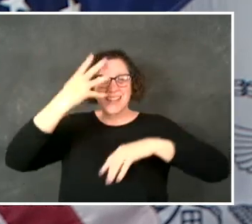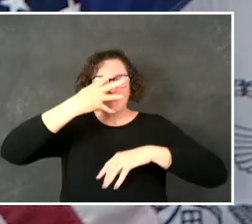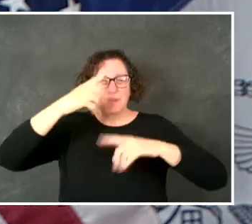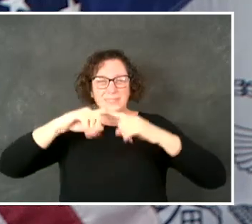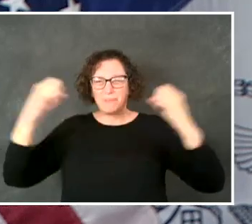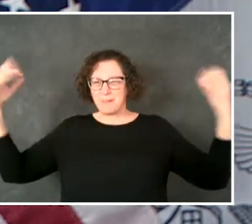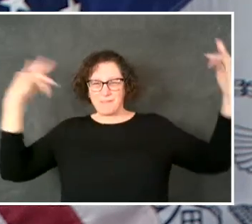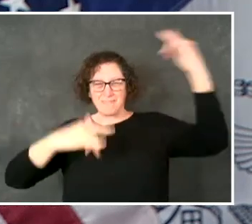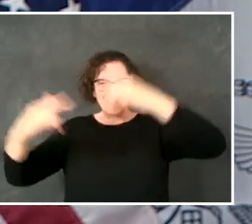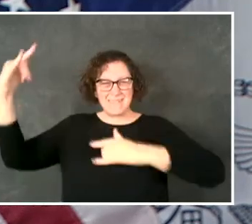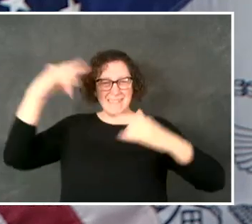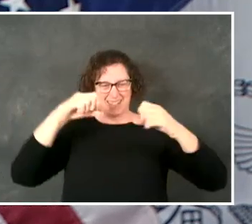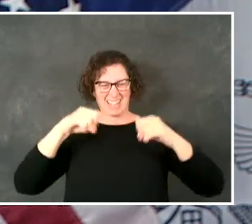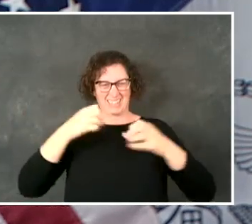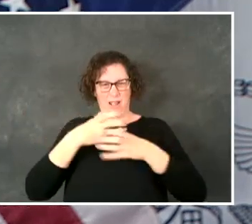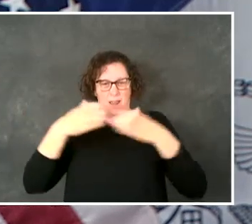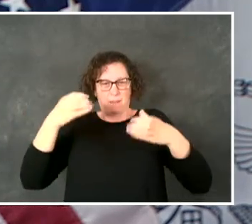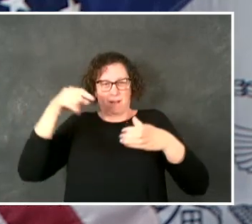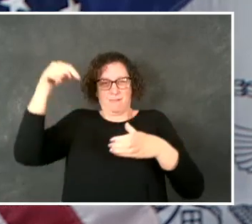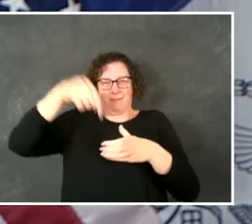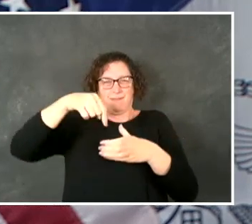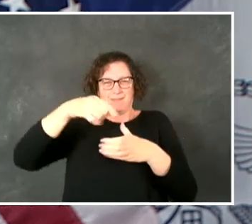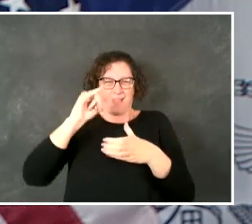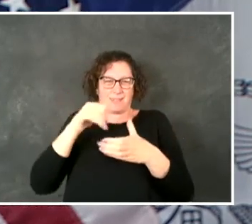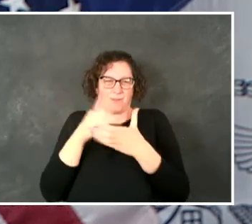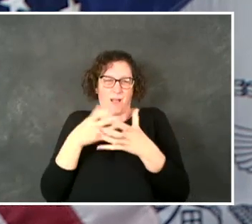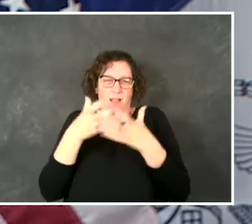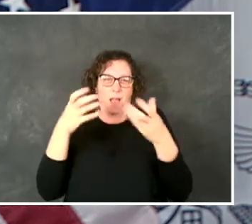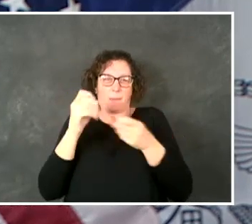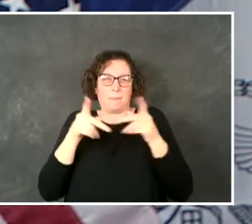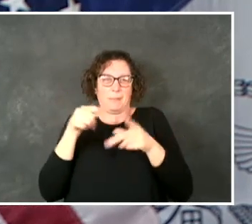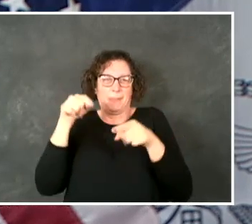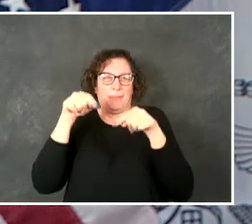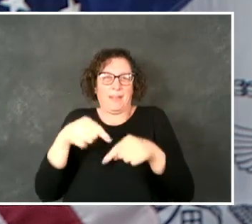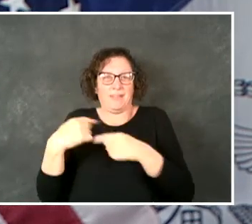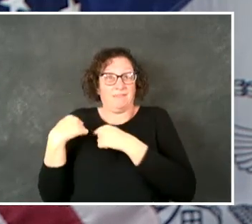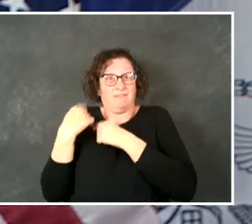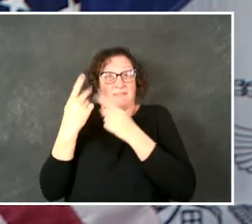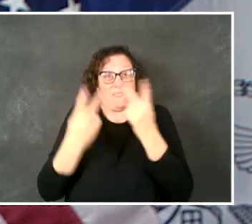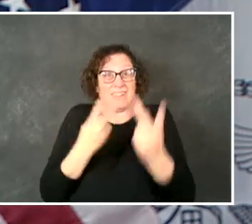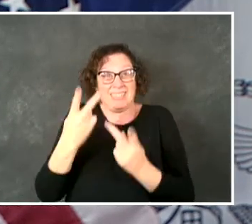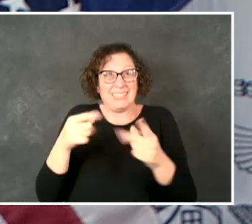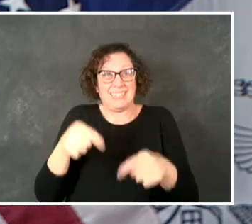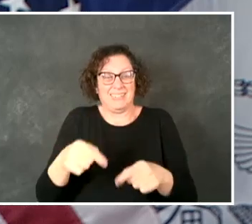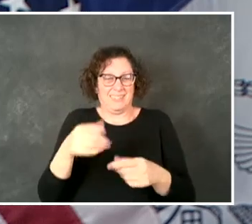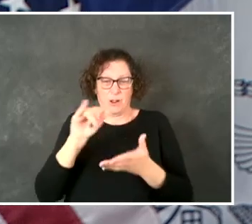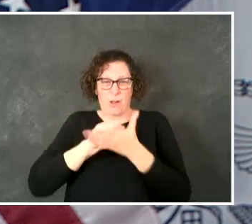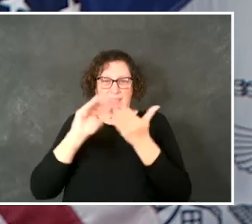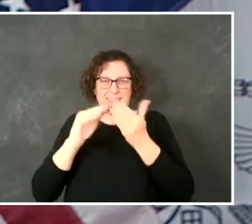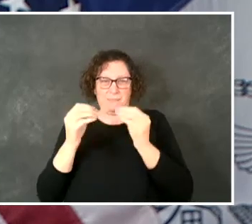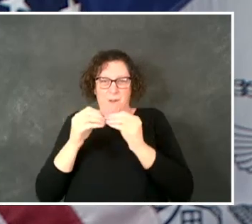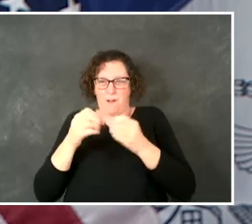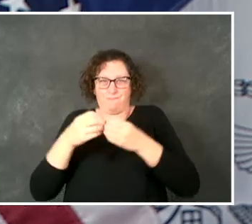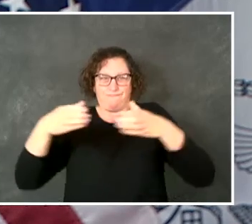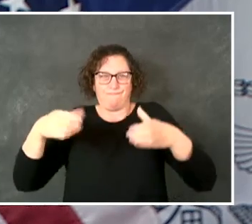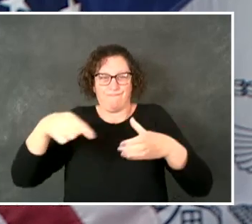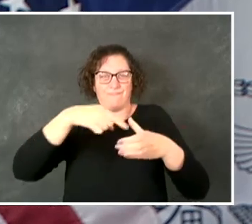UNDERSTAND NEW YORK CITY, WHO WE ARE, WHAT WE ARE, HOW WE COMPARE TO THE REST OF OUR COUNTRY, HOW WE COMPARE TO THE